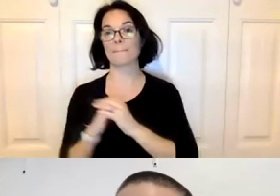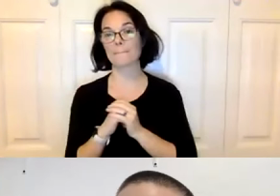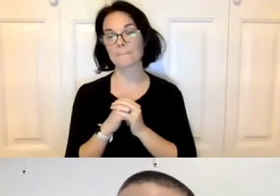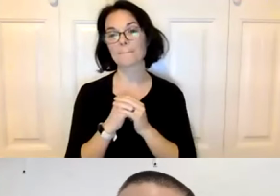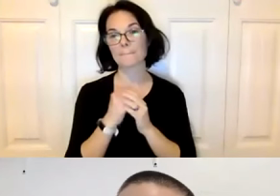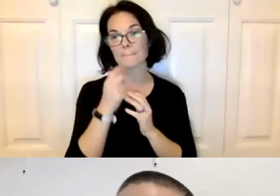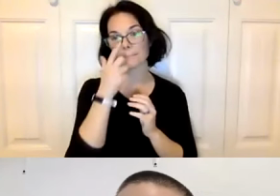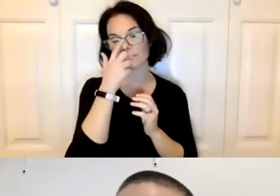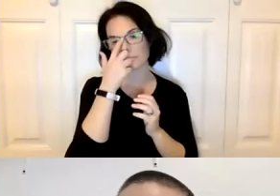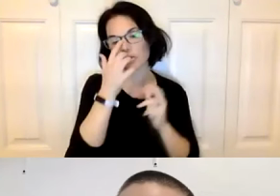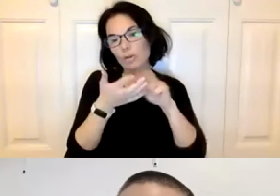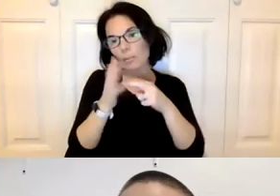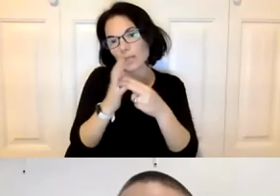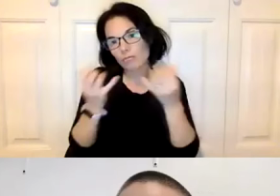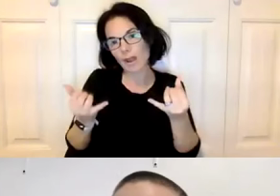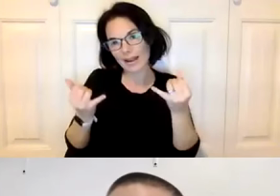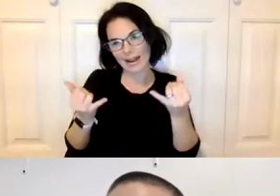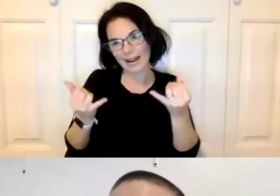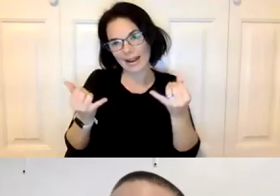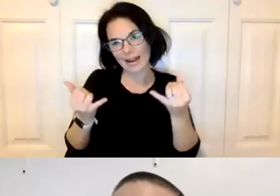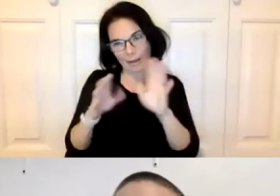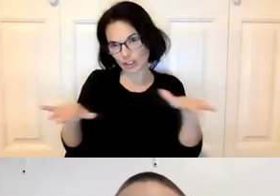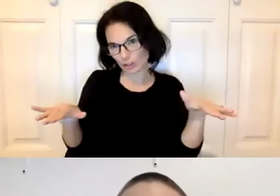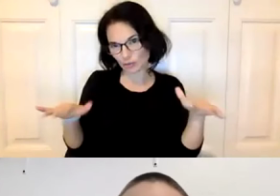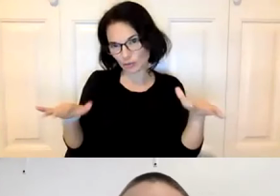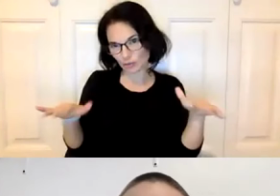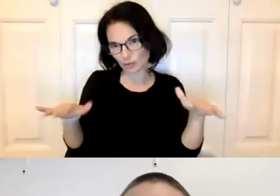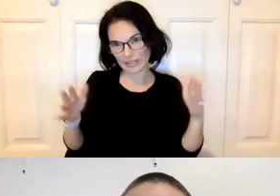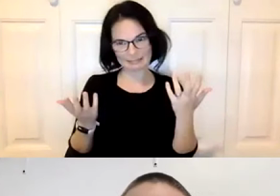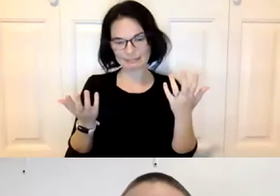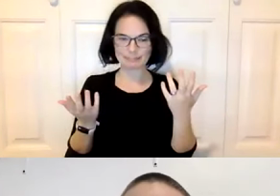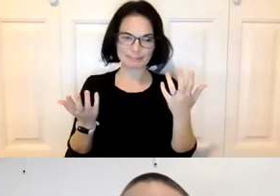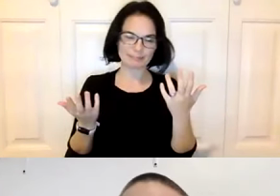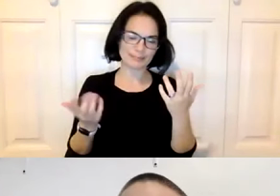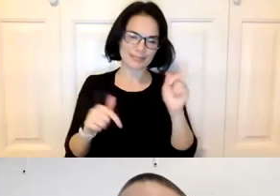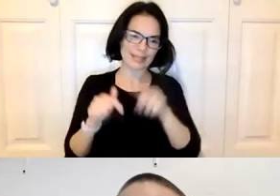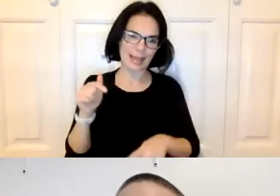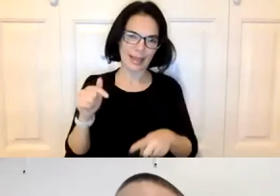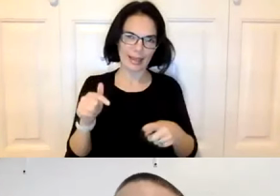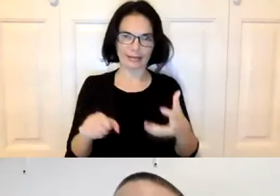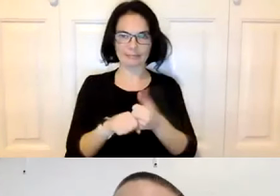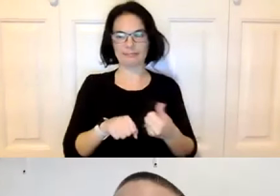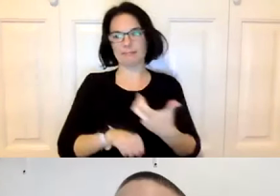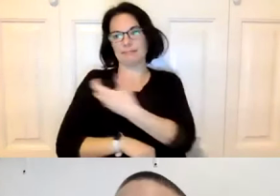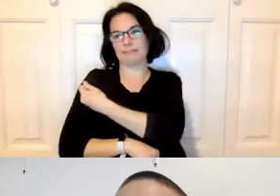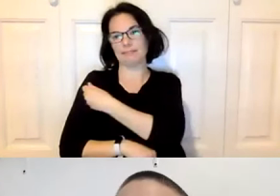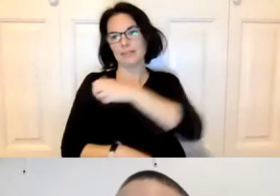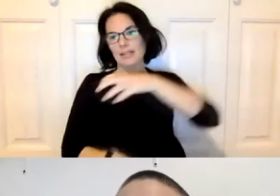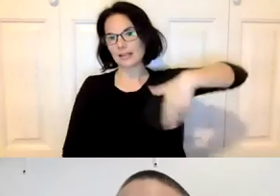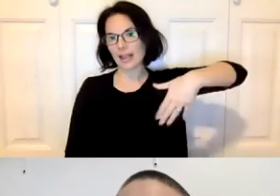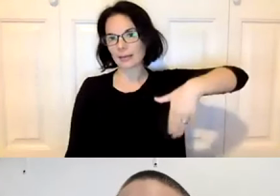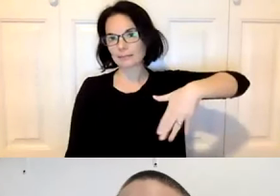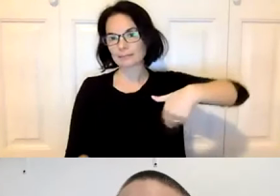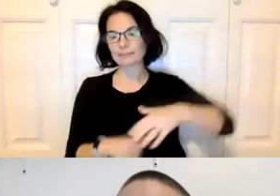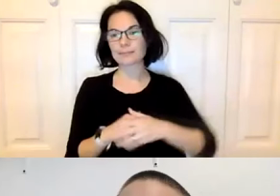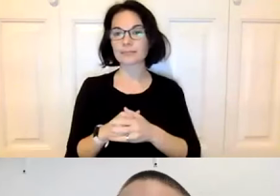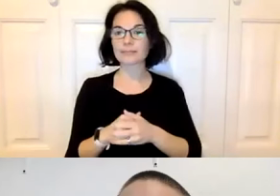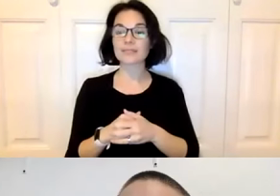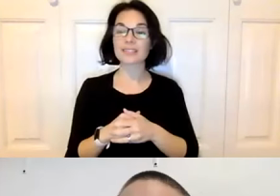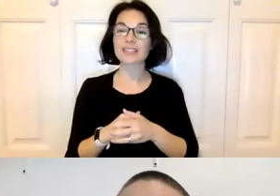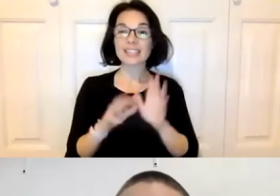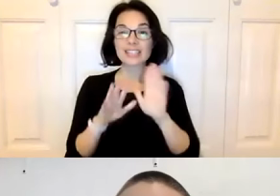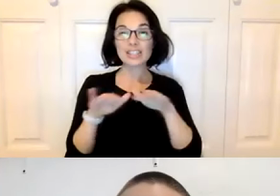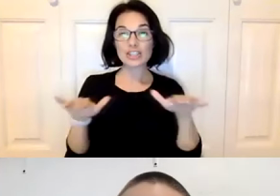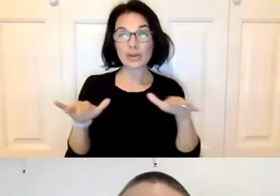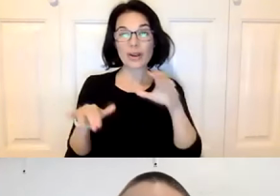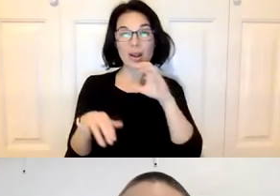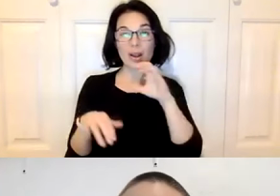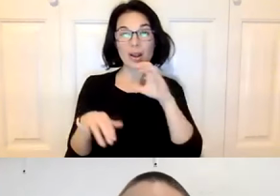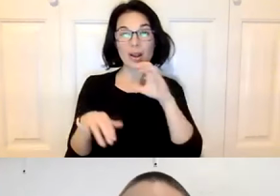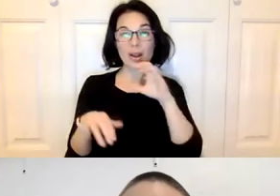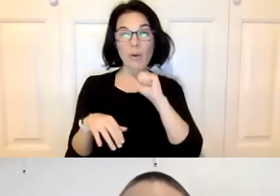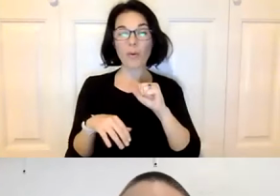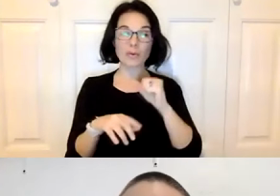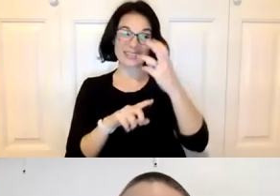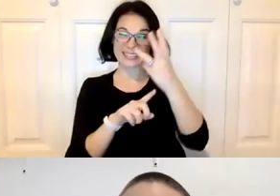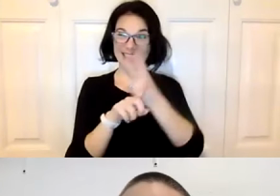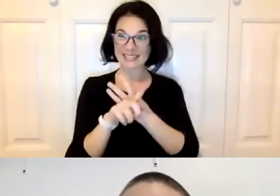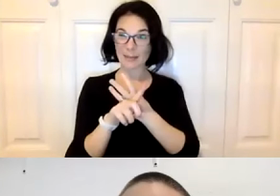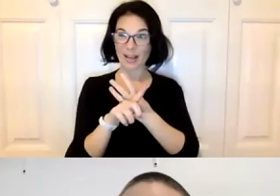Children as young as six months old can get tested for COVID-19, though.